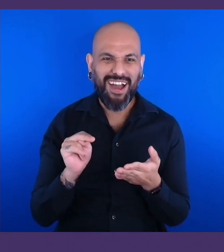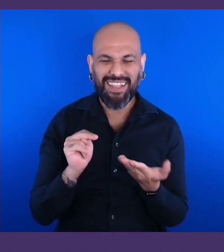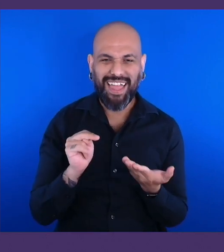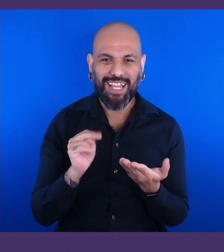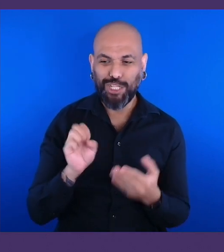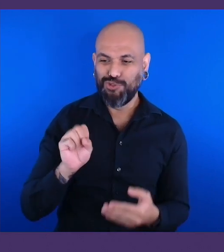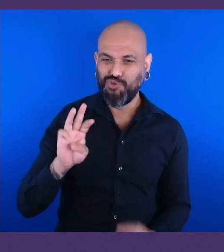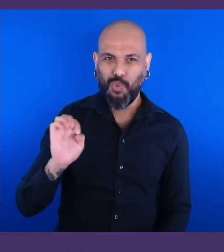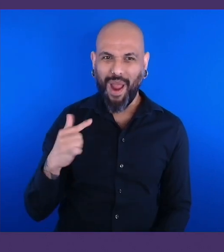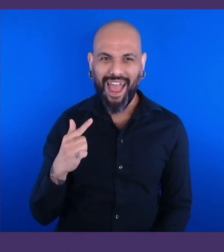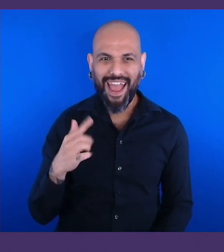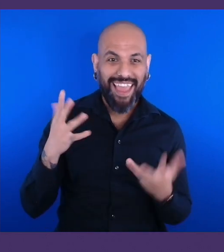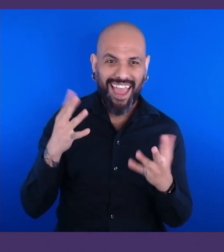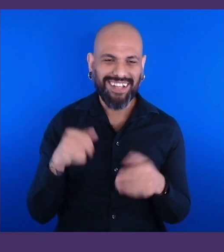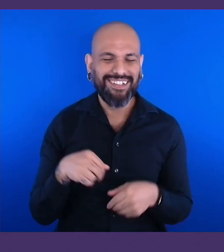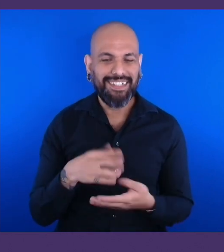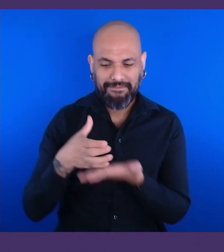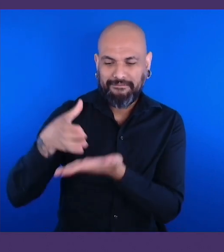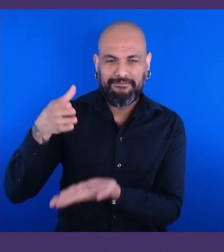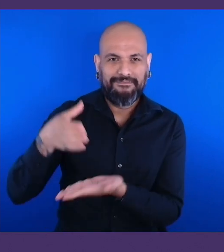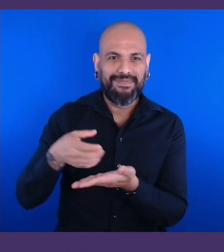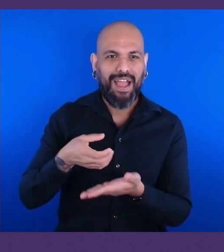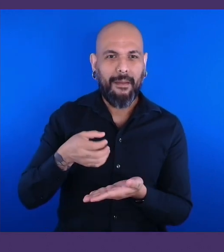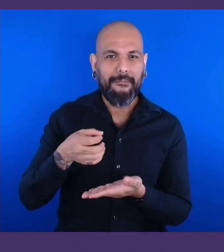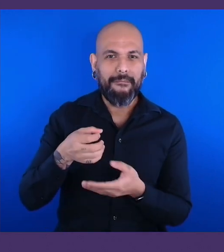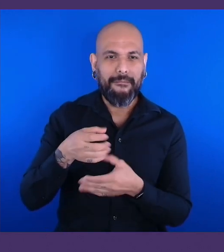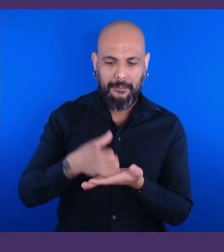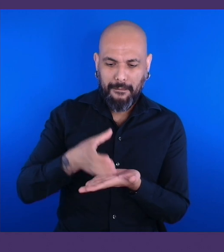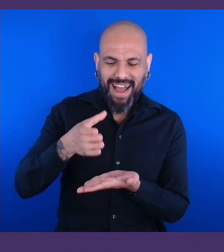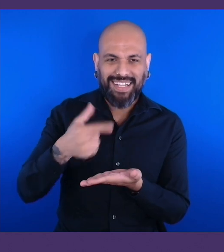I'm holding up a mug that says "Get Reaady," but instead